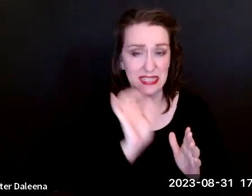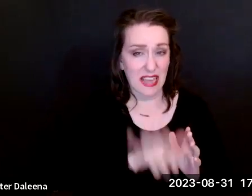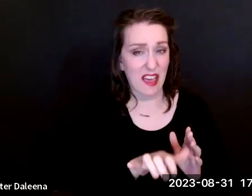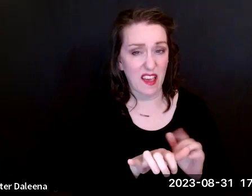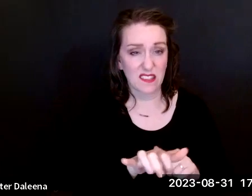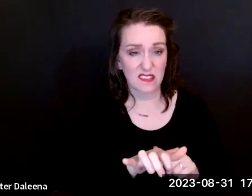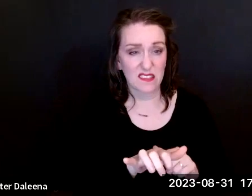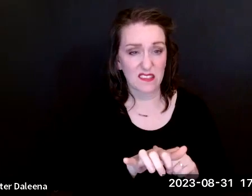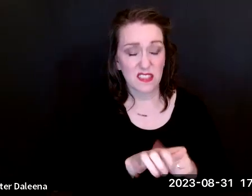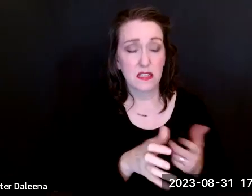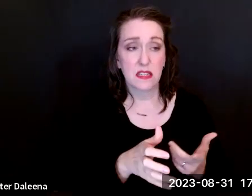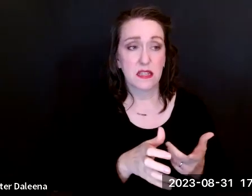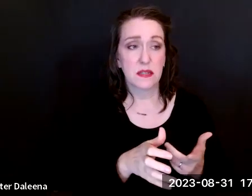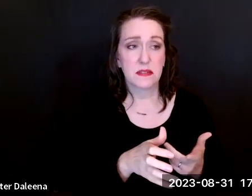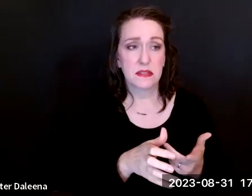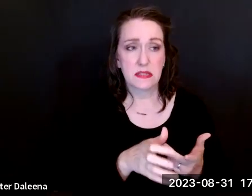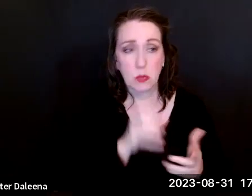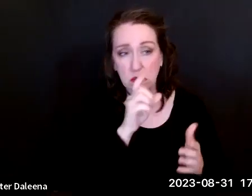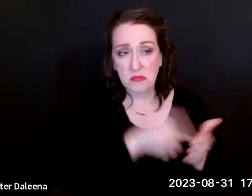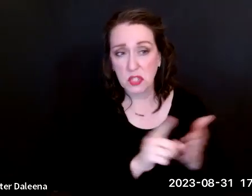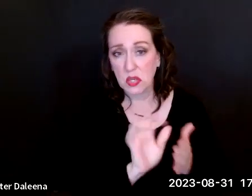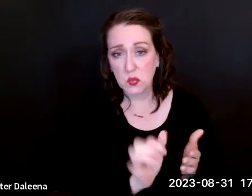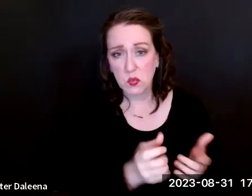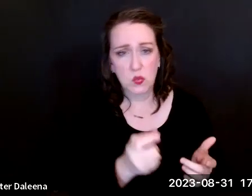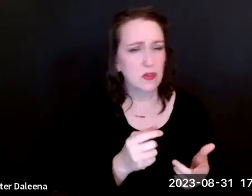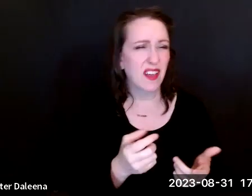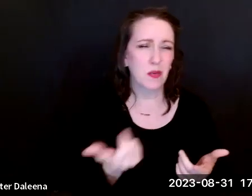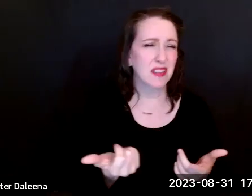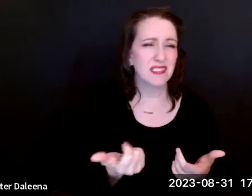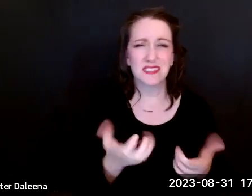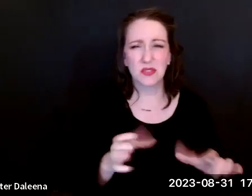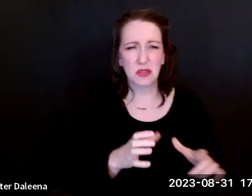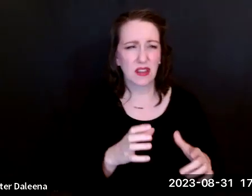um uh be looked into as well otherwise it's kind of aren't we doing this all in vain right